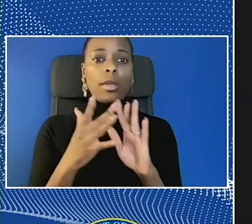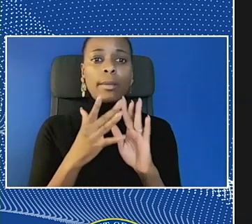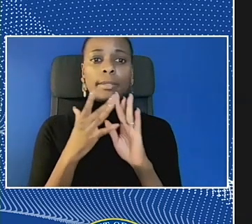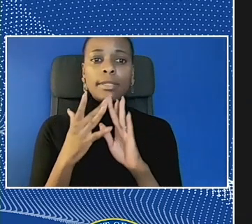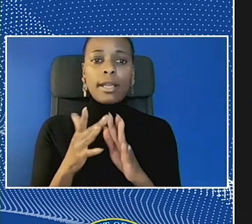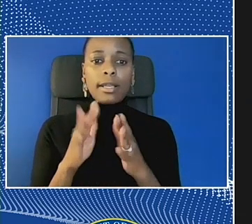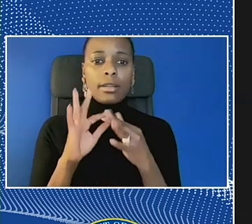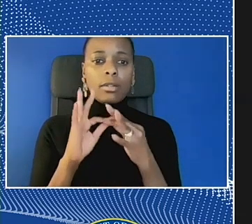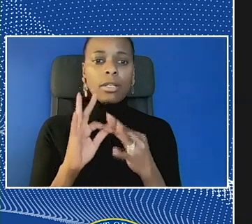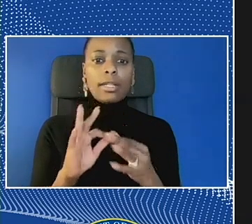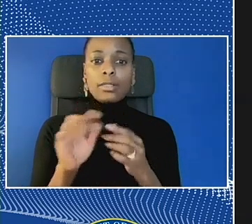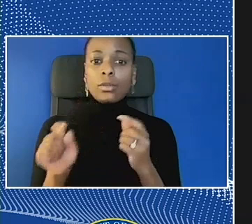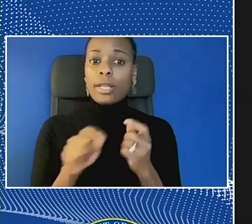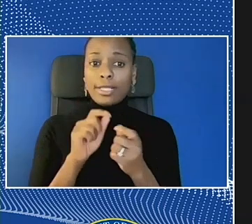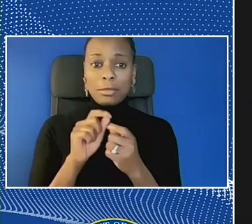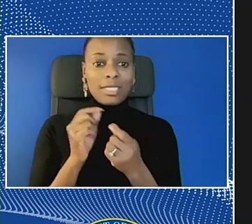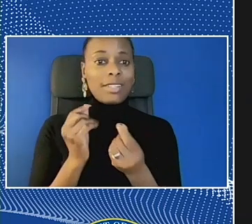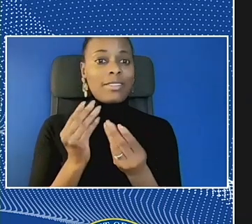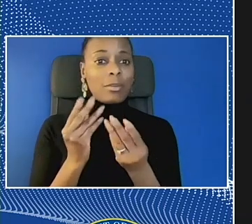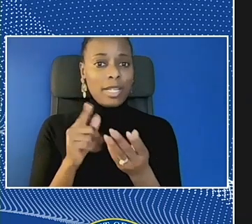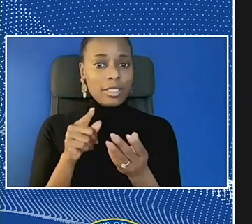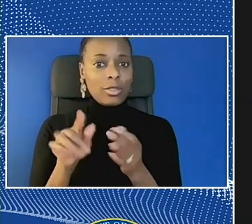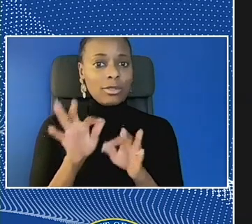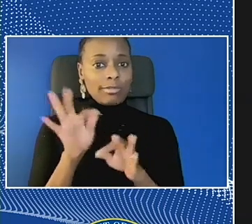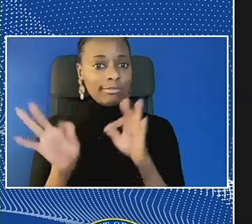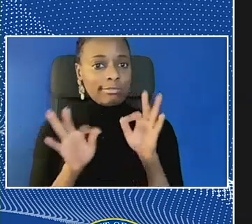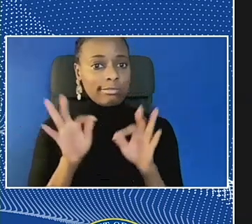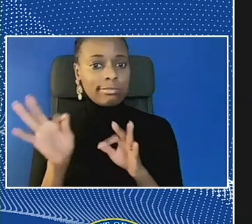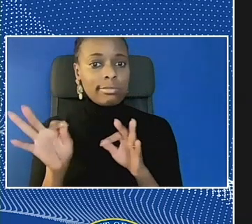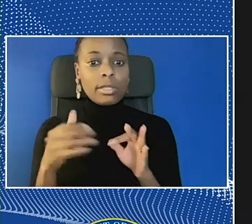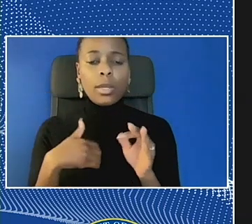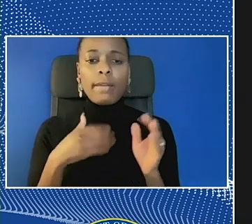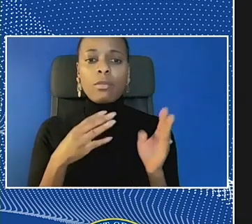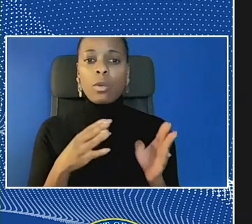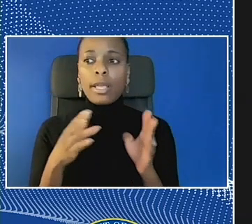information that you're detailing. There are ways that we can get the message